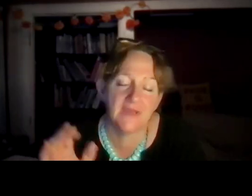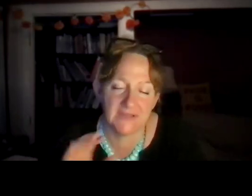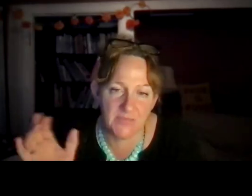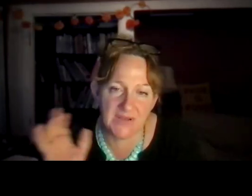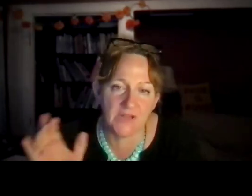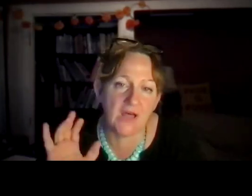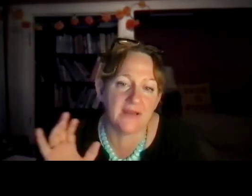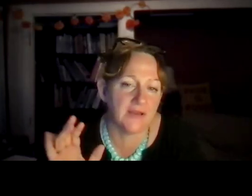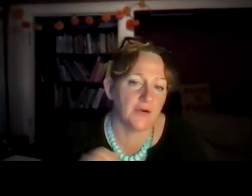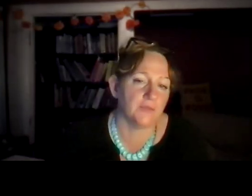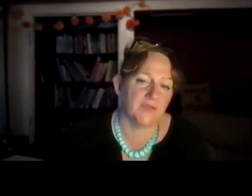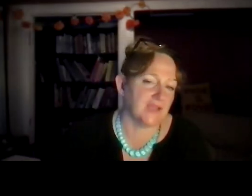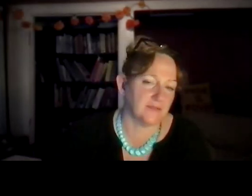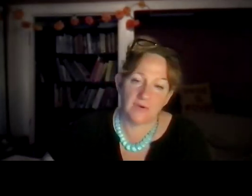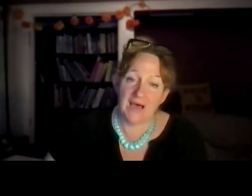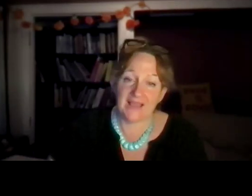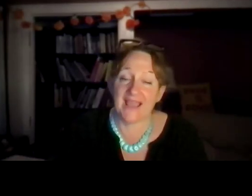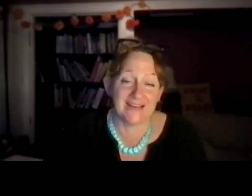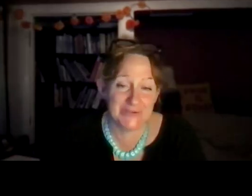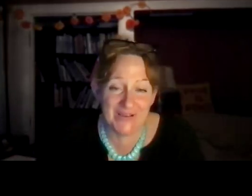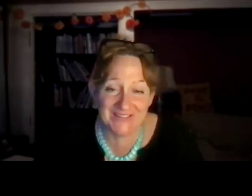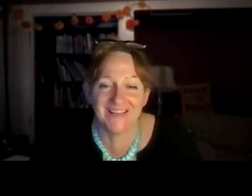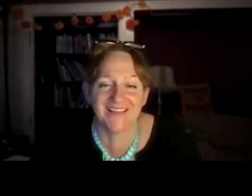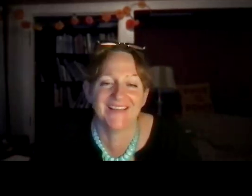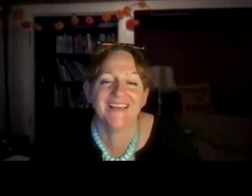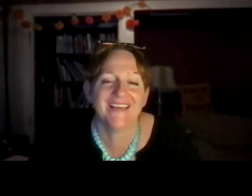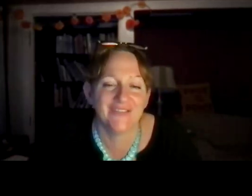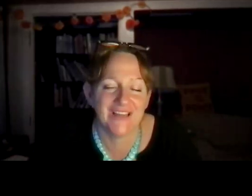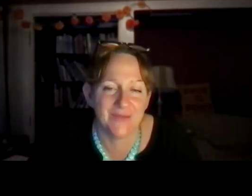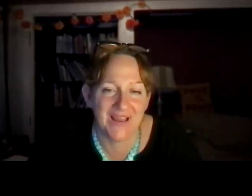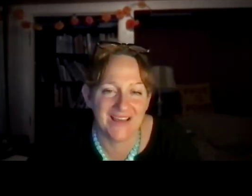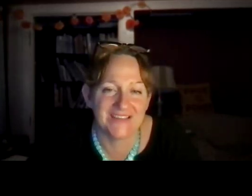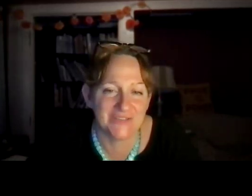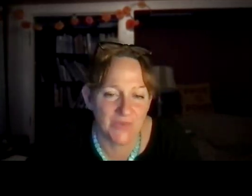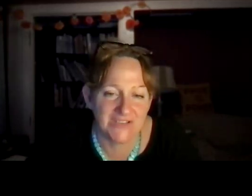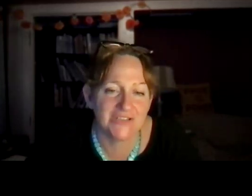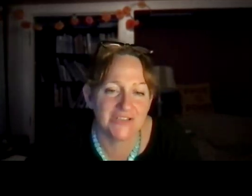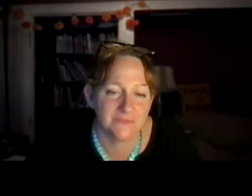Meriah: into being blind, you know like oh, I can't do it! I relied my eyes so much.